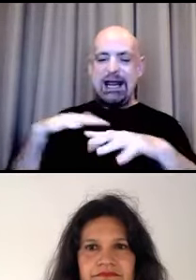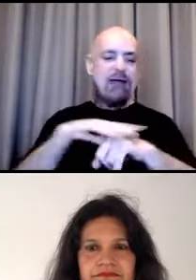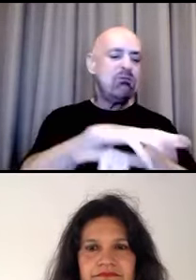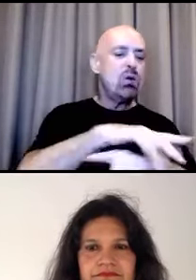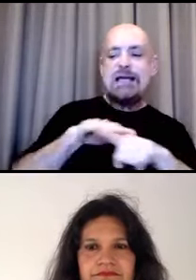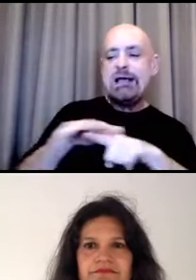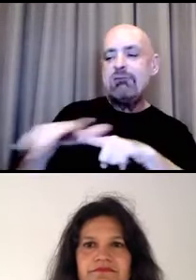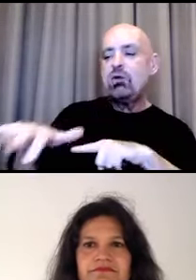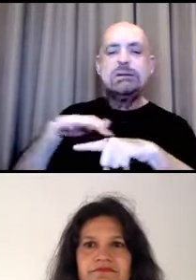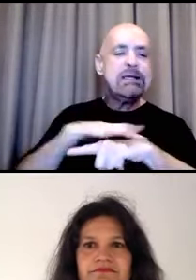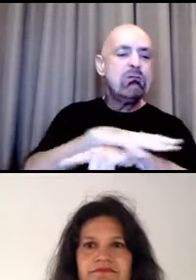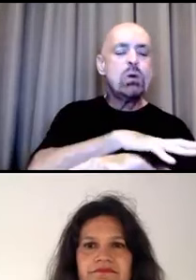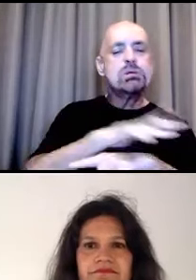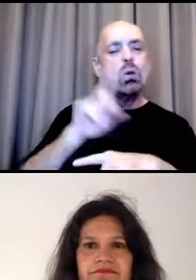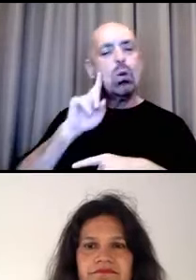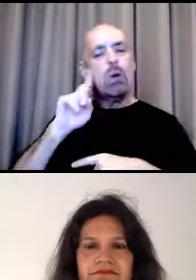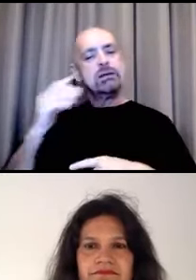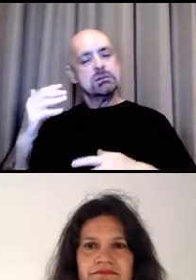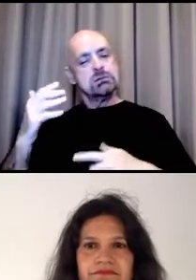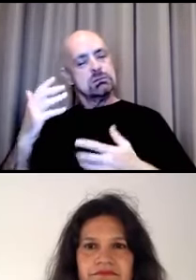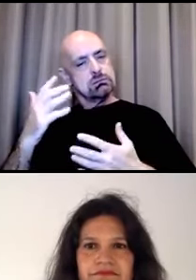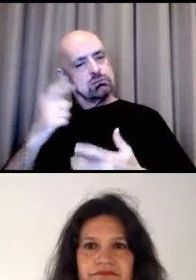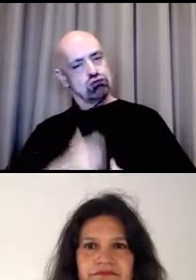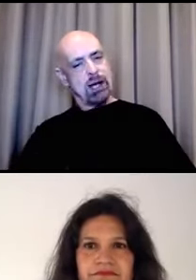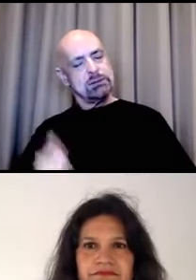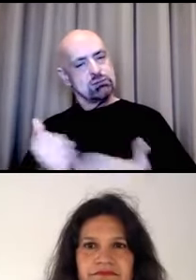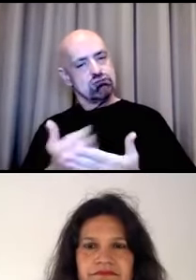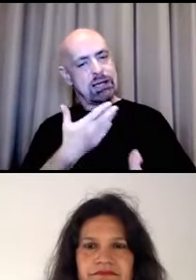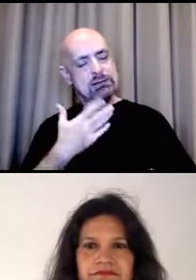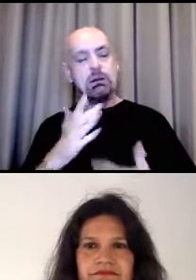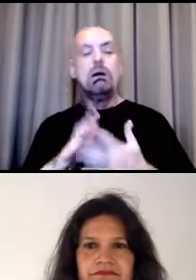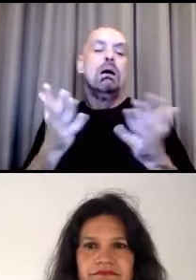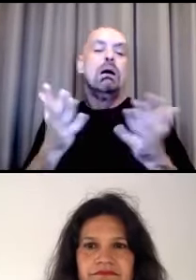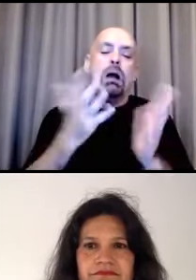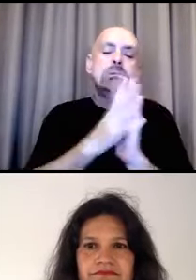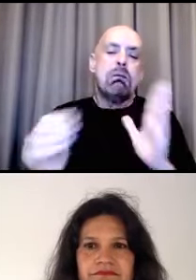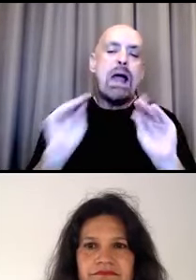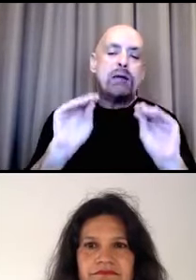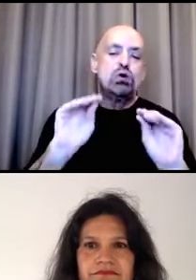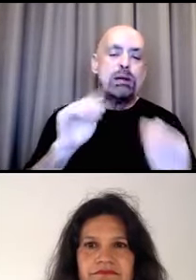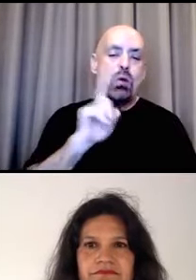that Mary Wollstonecraft taught us is that you shouldn't be afraid